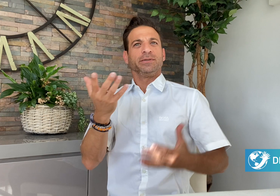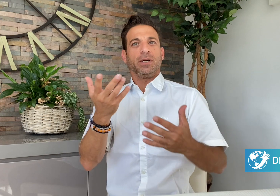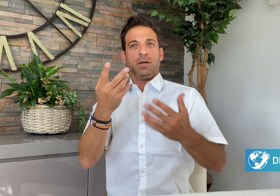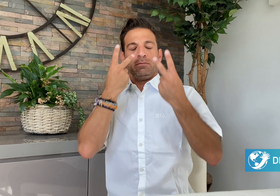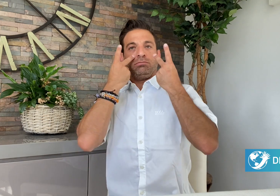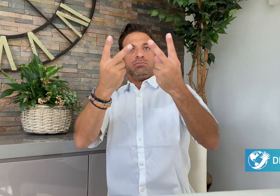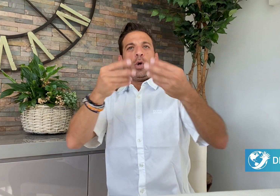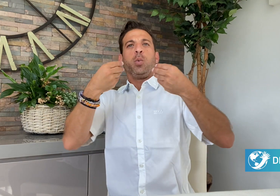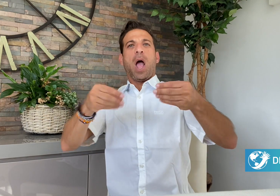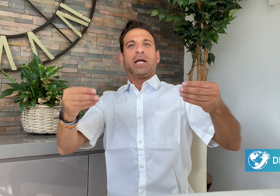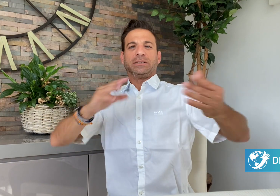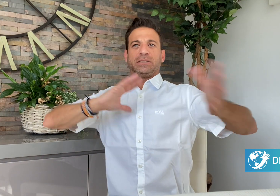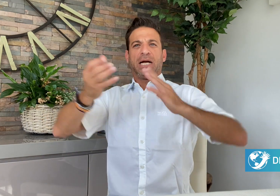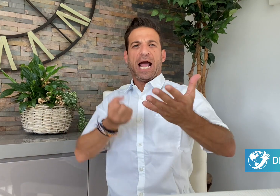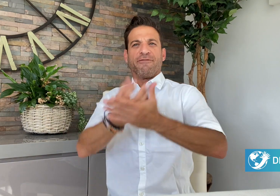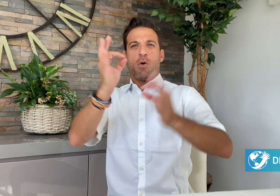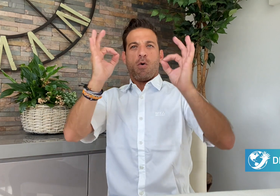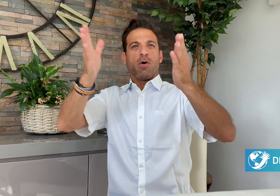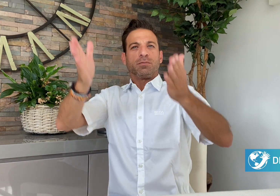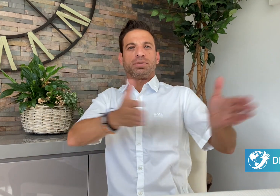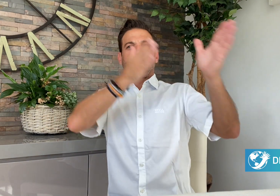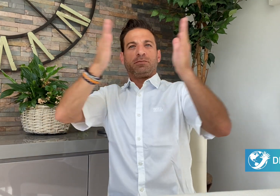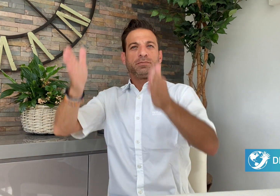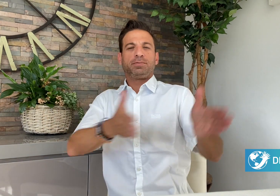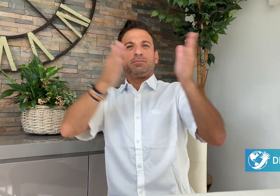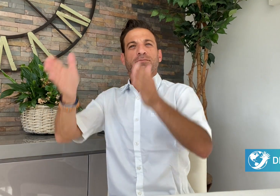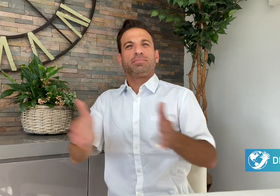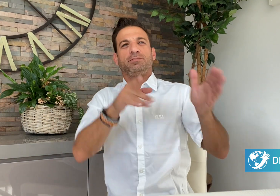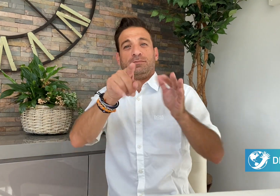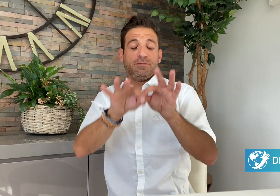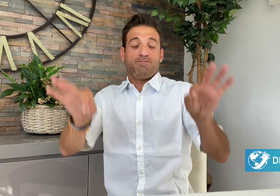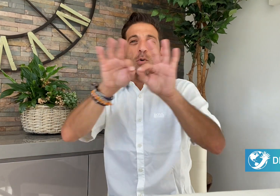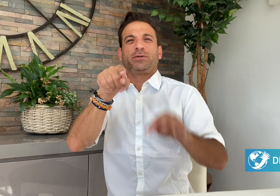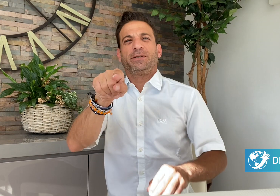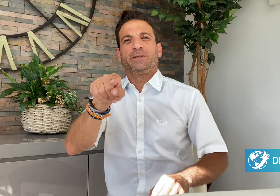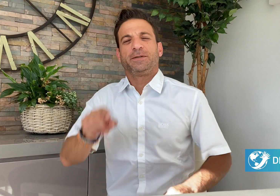of the information being presented.